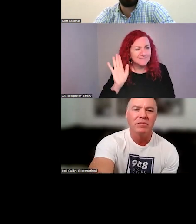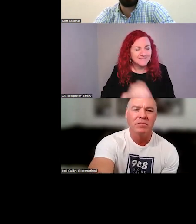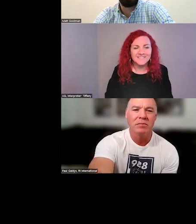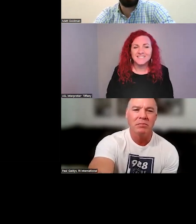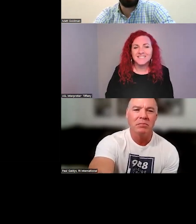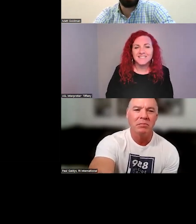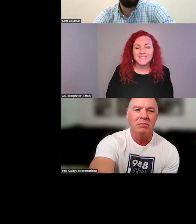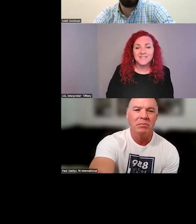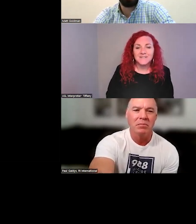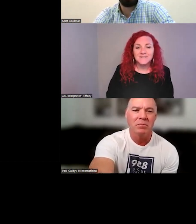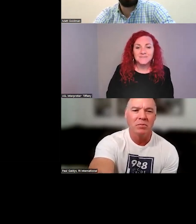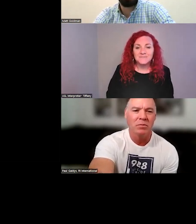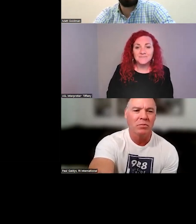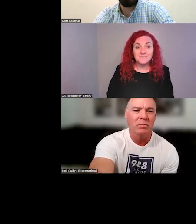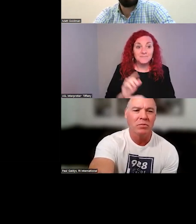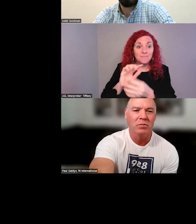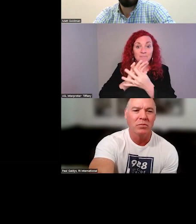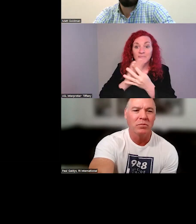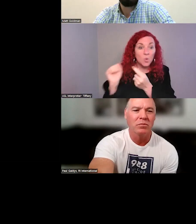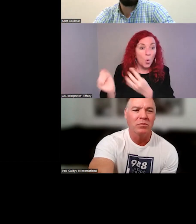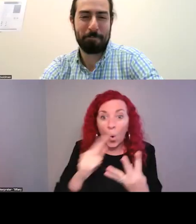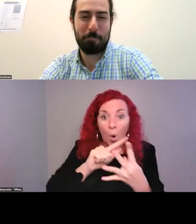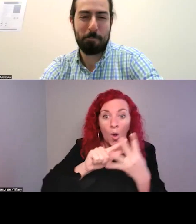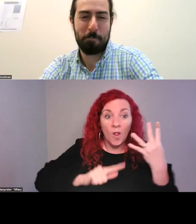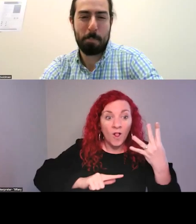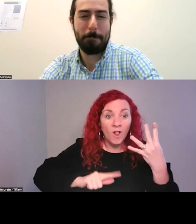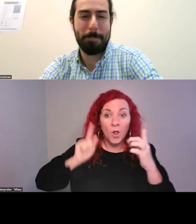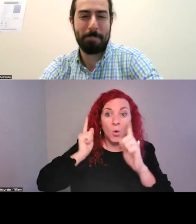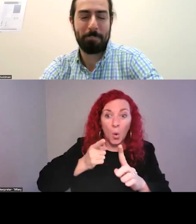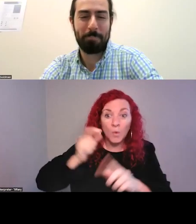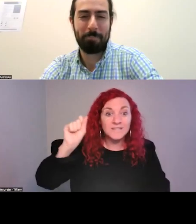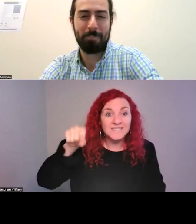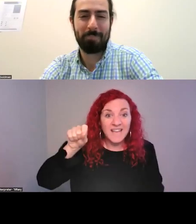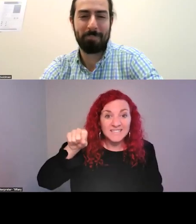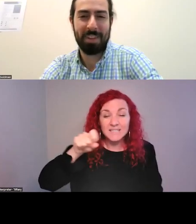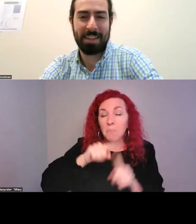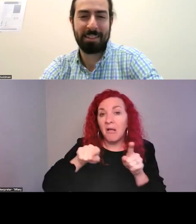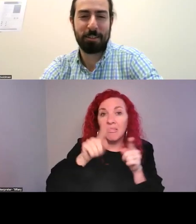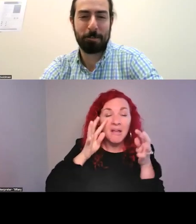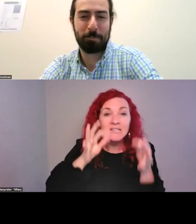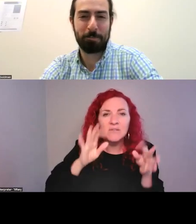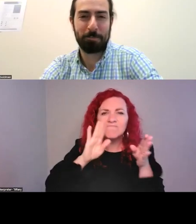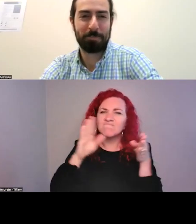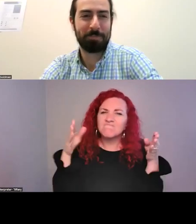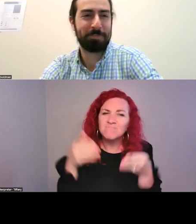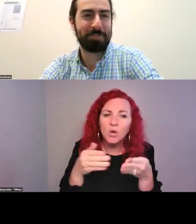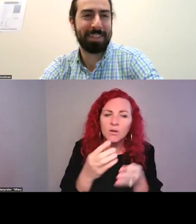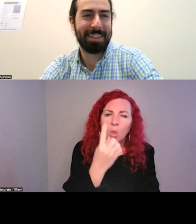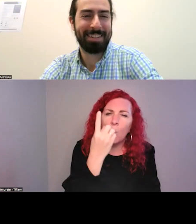TURNS OUT THAT ALL OF THESE ARE GOALS IN THIS BUT DECIDED TO REALLY FOCUS ON THE ONE THAT IS THE 1 BILLION SAVINGS.